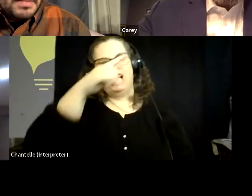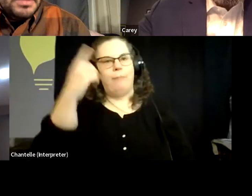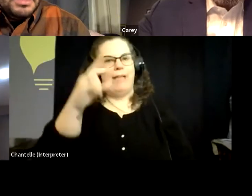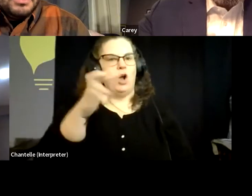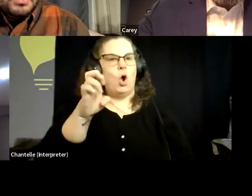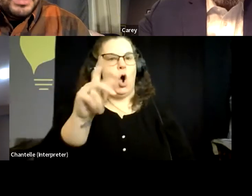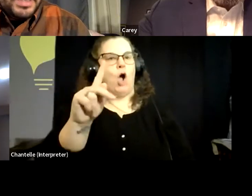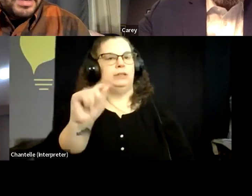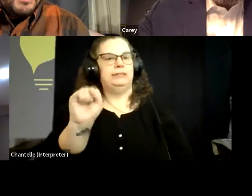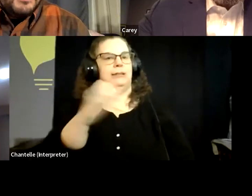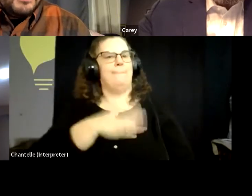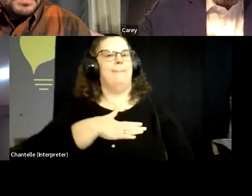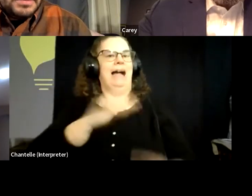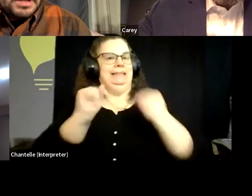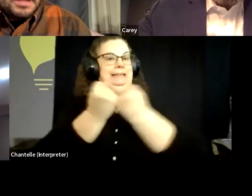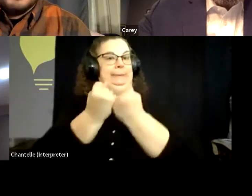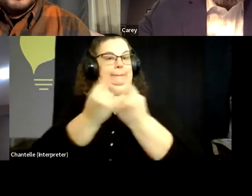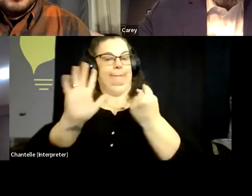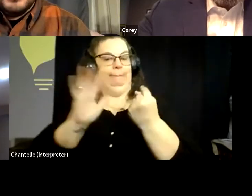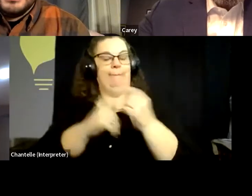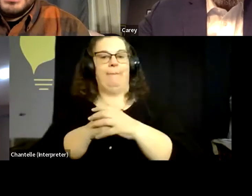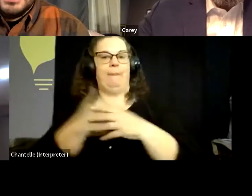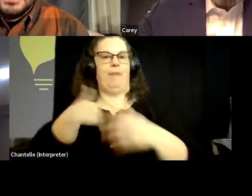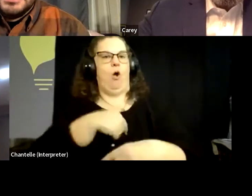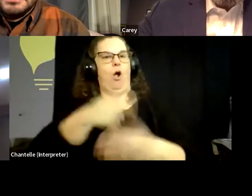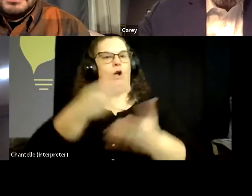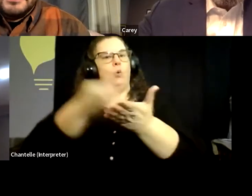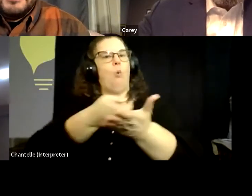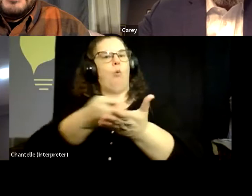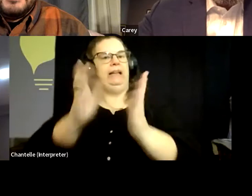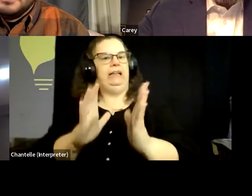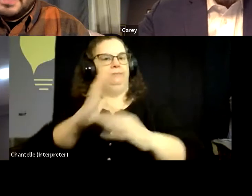. Our goalie is in his late